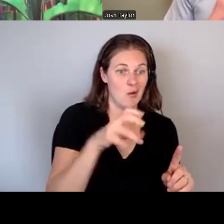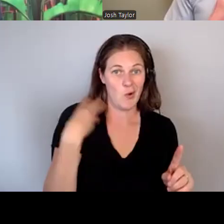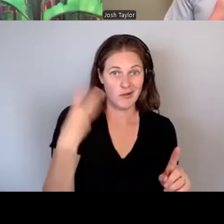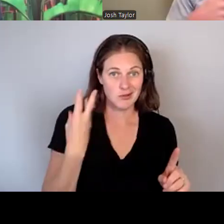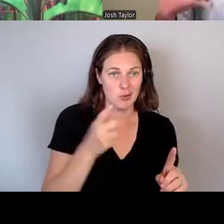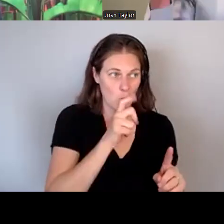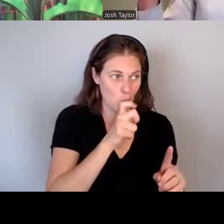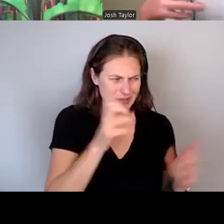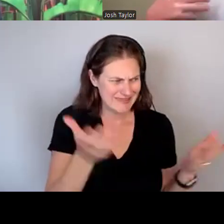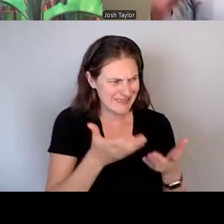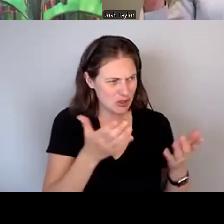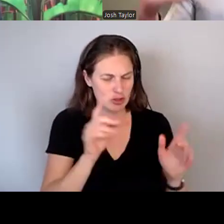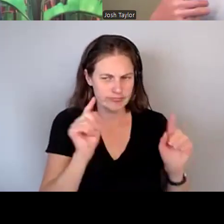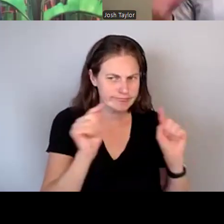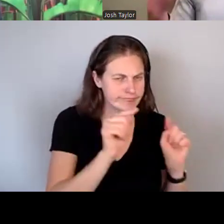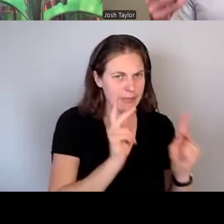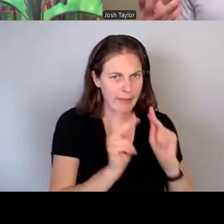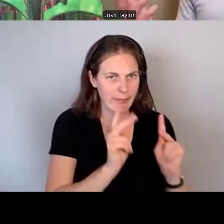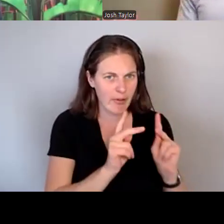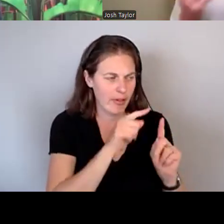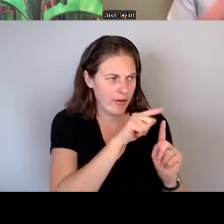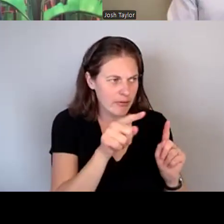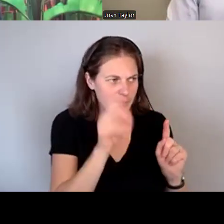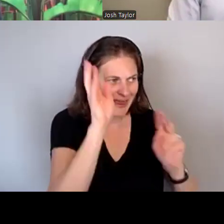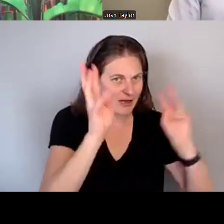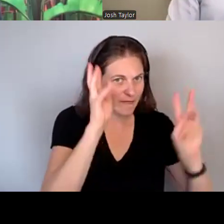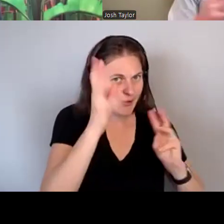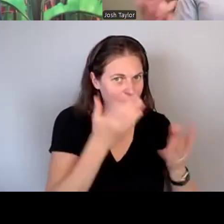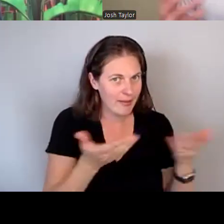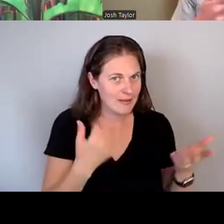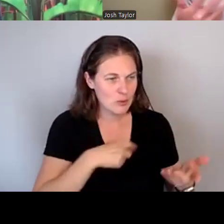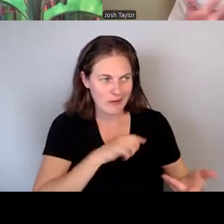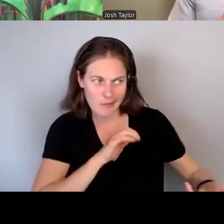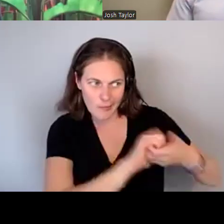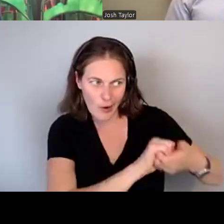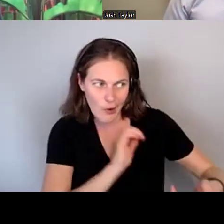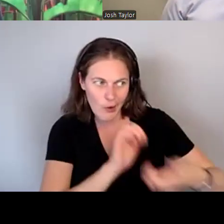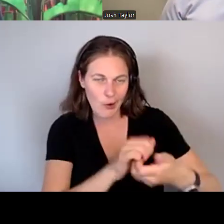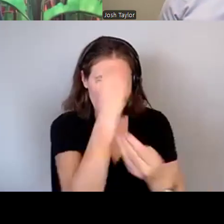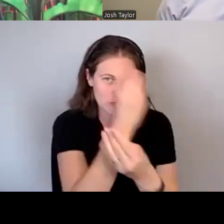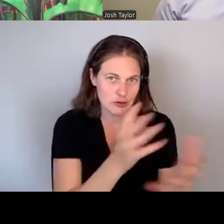and what are the really innovative things that are happening that we can partner with and share out and how can we benefit from each other?